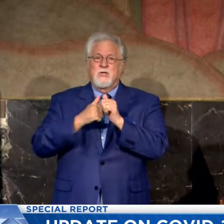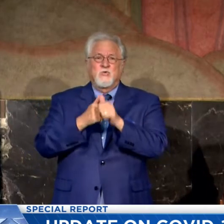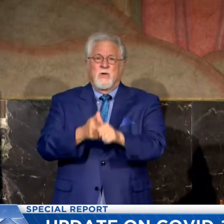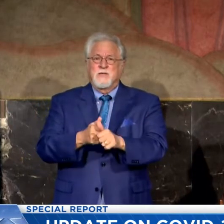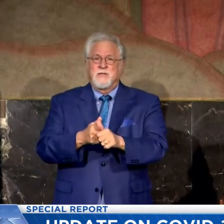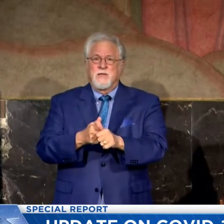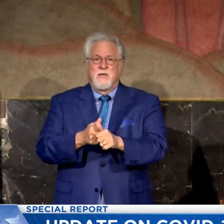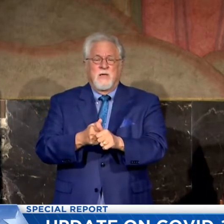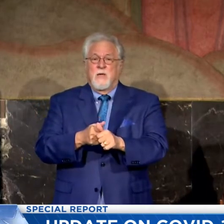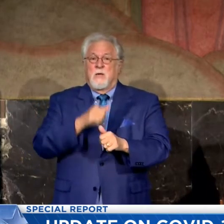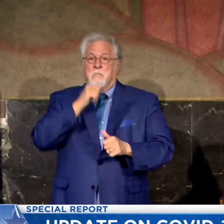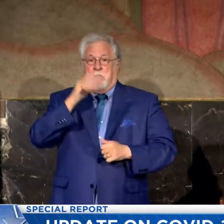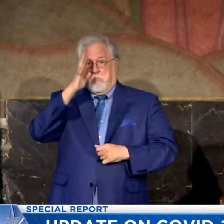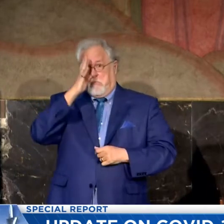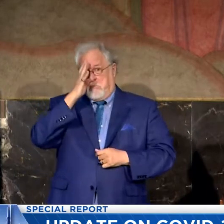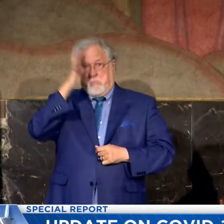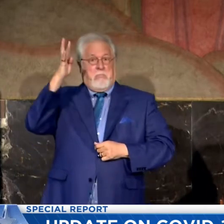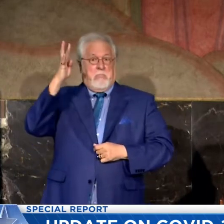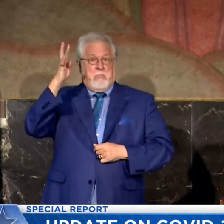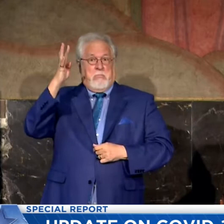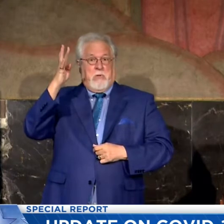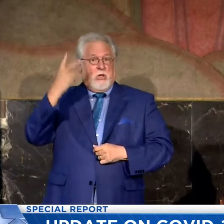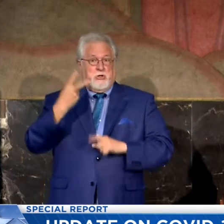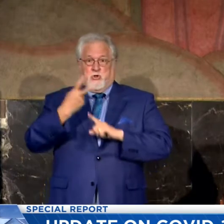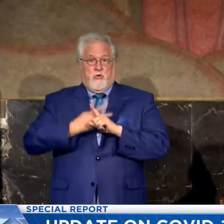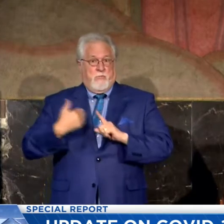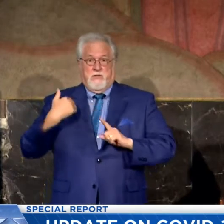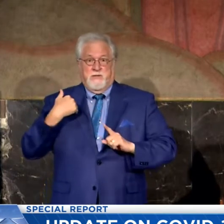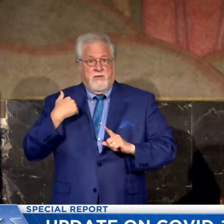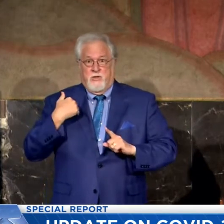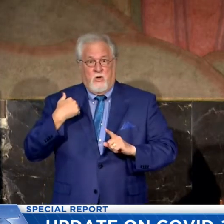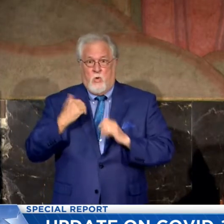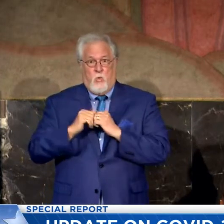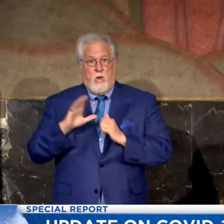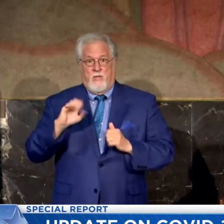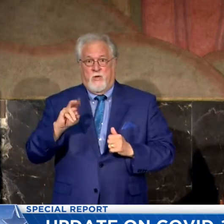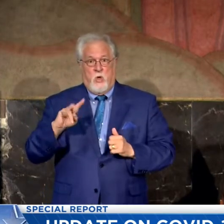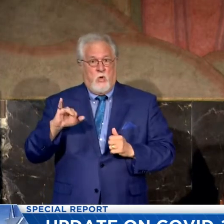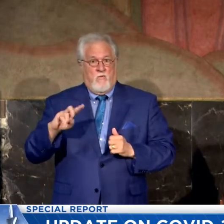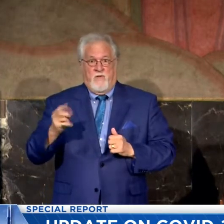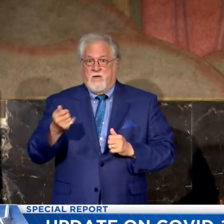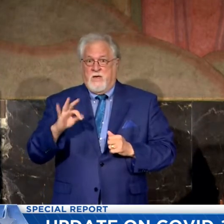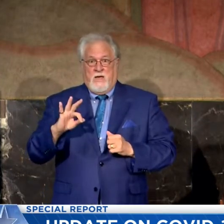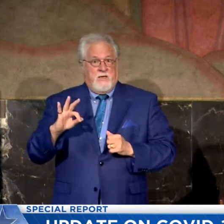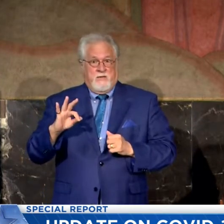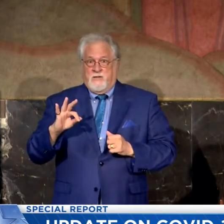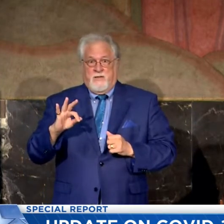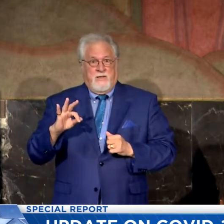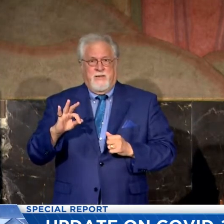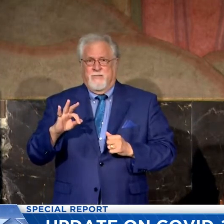THINK, NOT ALONG THE LINES OF WHAT YOU HAVE A RIGHT TO DO OR NOT DO, BUT THINK ABOUT WHAT IS THE RIGHT THING TO DO. CONTACT TRACING, BY THE WAY,